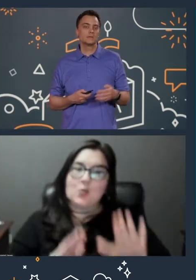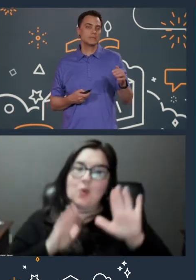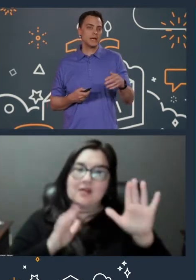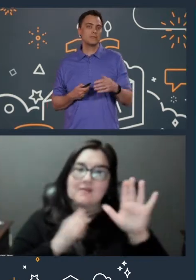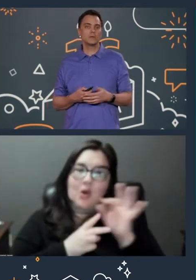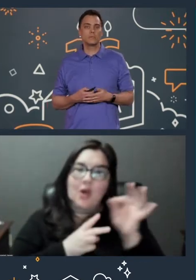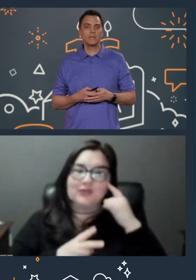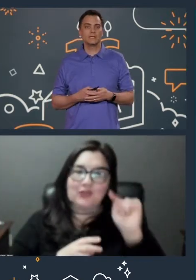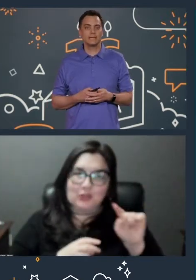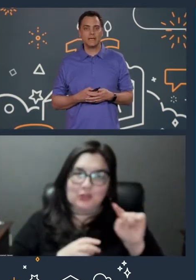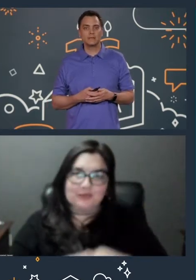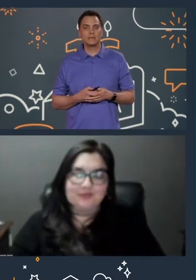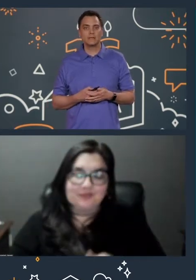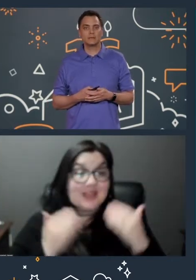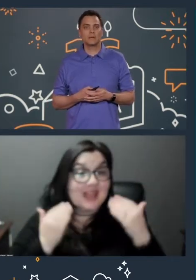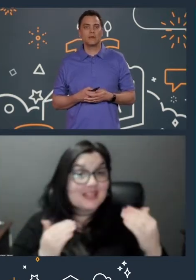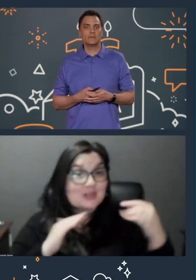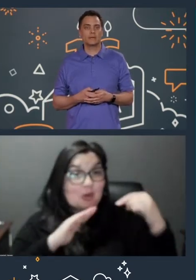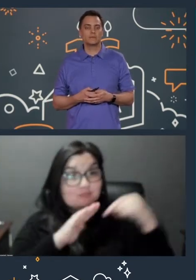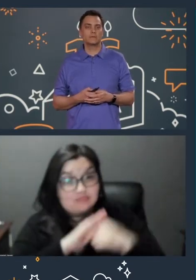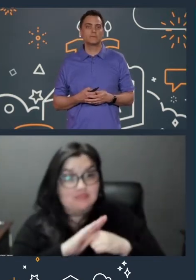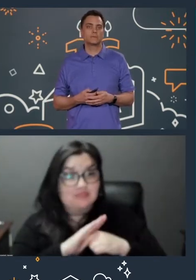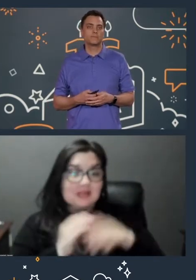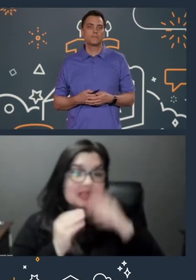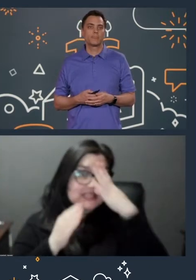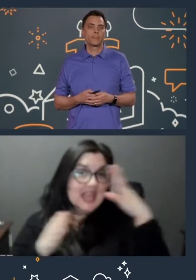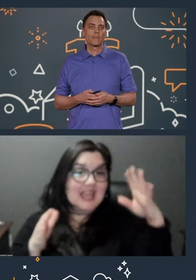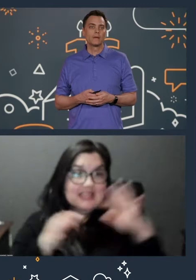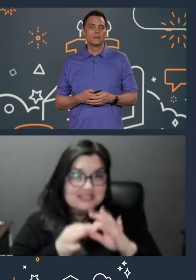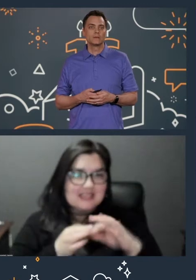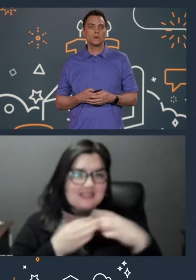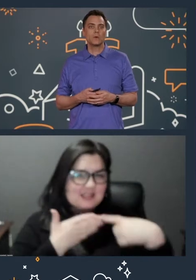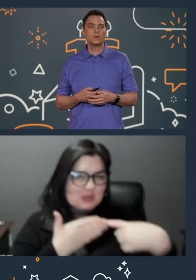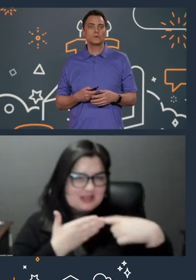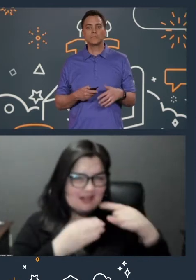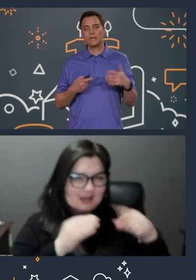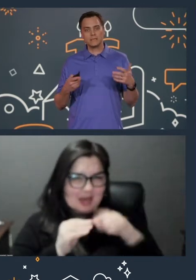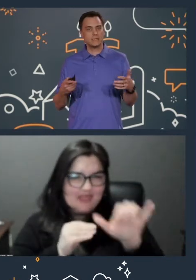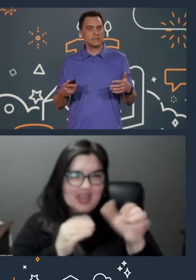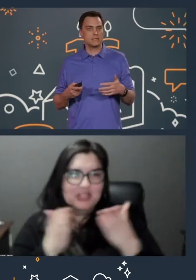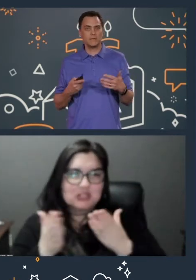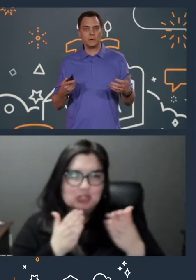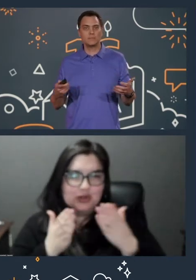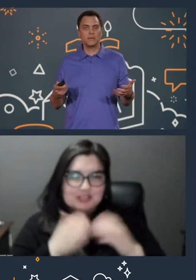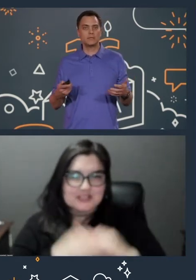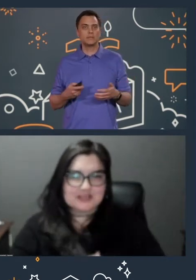So, let's dive a little bit into DataSync, and talk about that service. So, DataSync, as I've already mentioned,